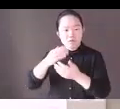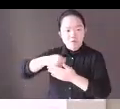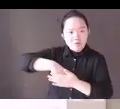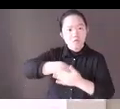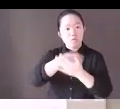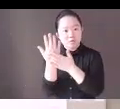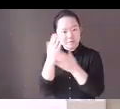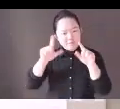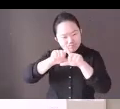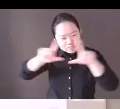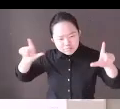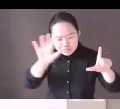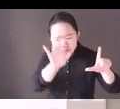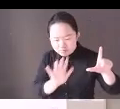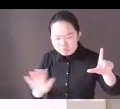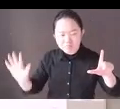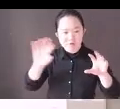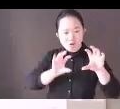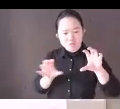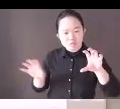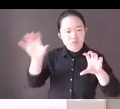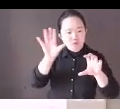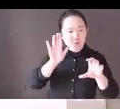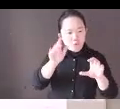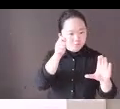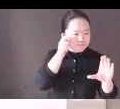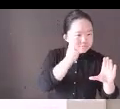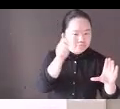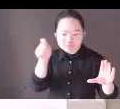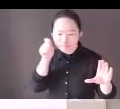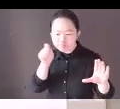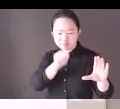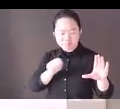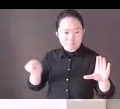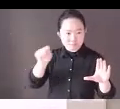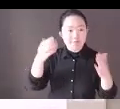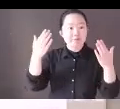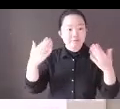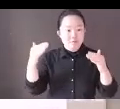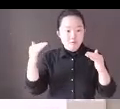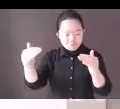and then we have one the kind of reality checks of the user perspective and then we have lunch